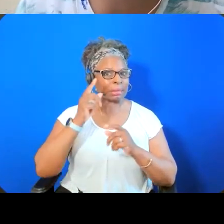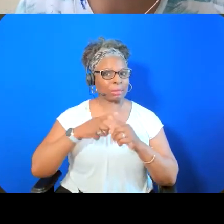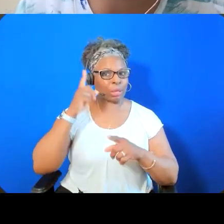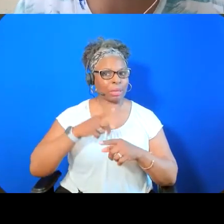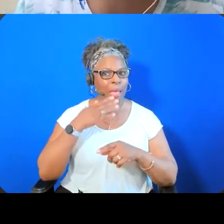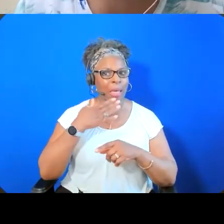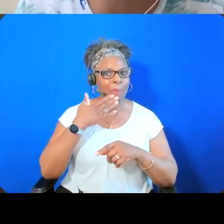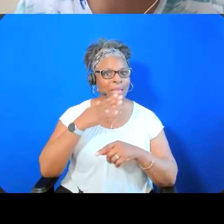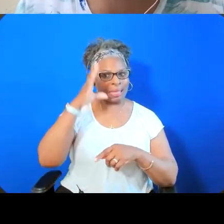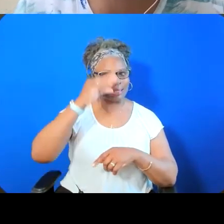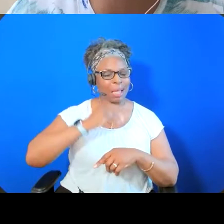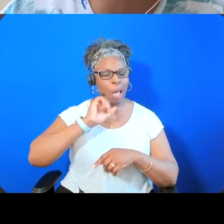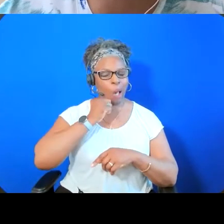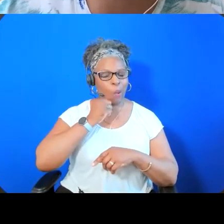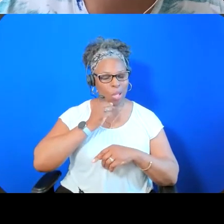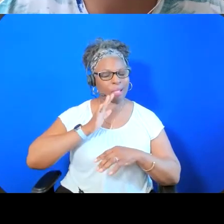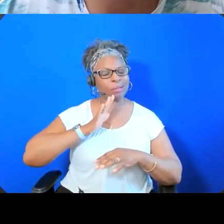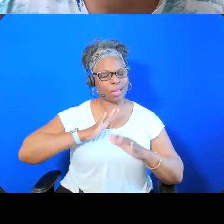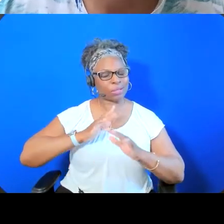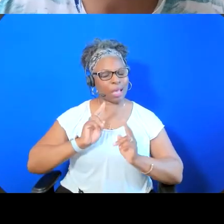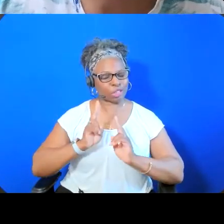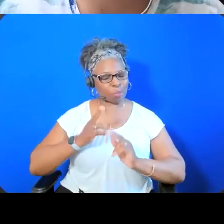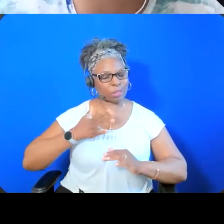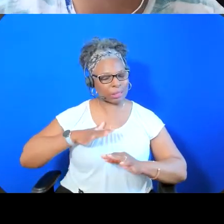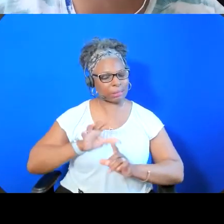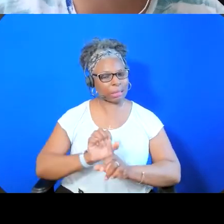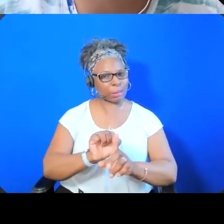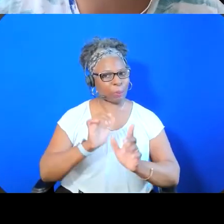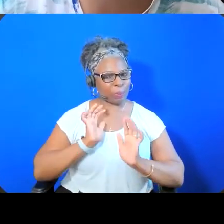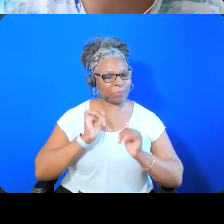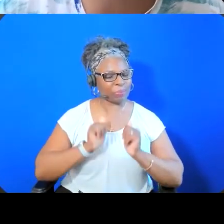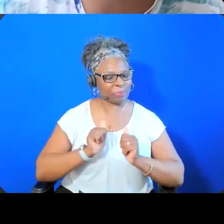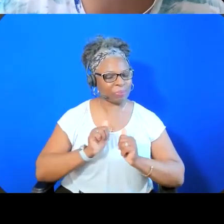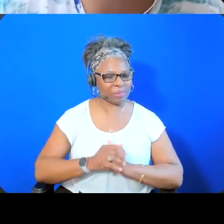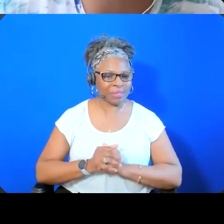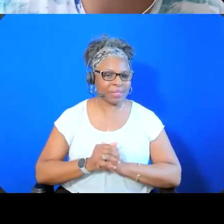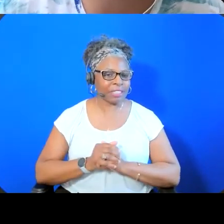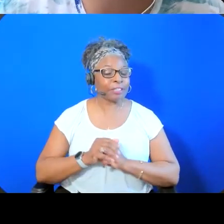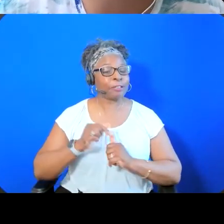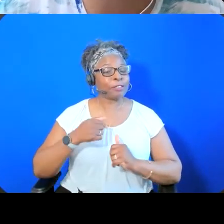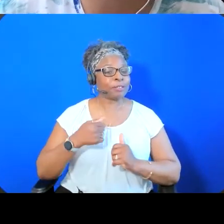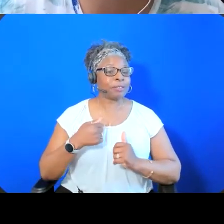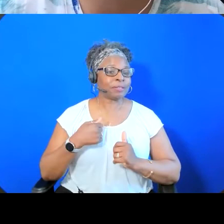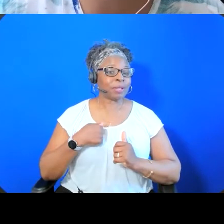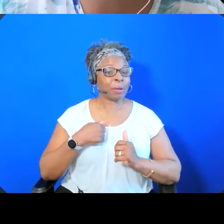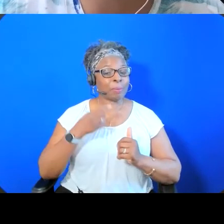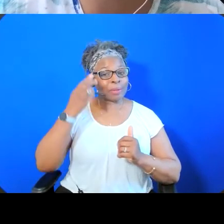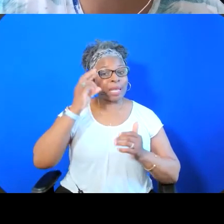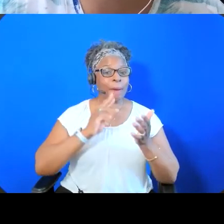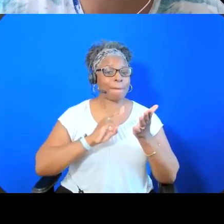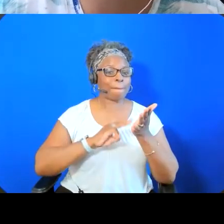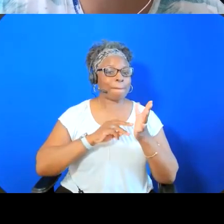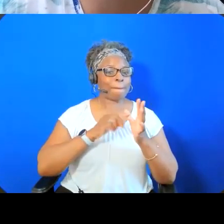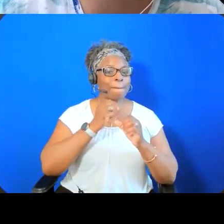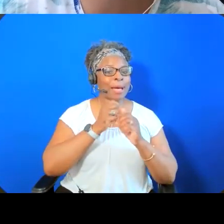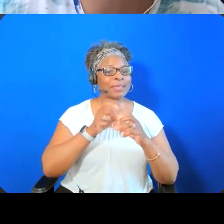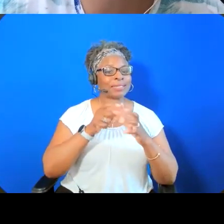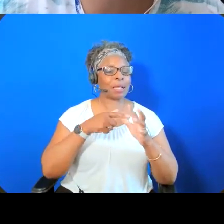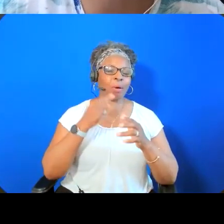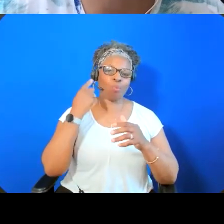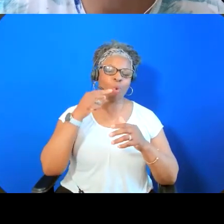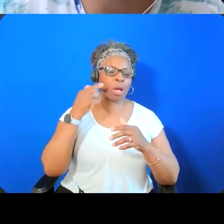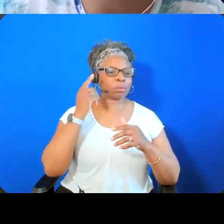and then I will slow down for the interpreters. And so, I'm Magda, I'm a white woman with sort of